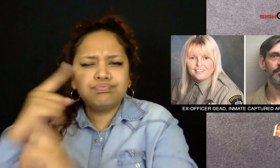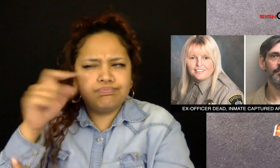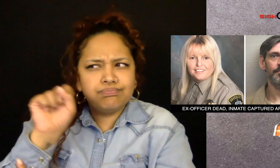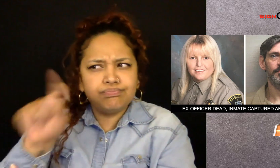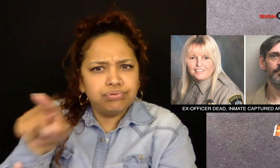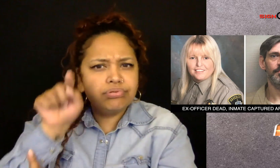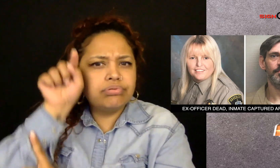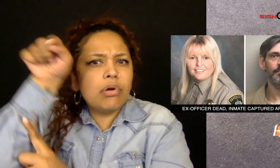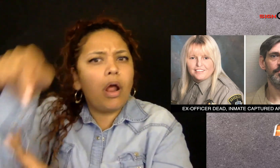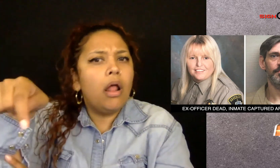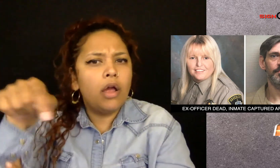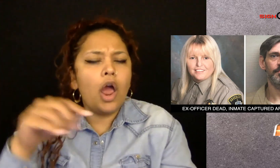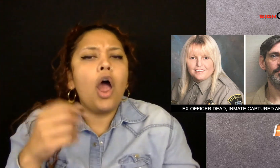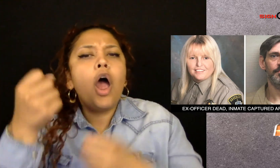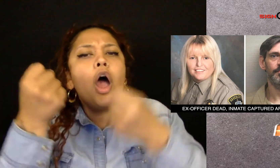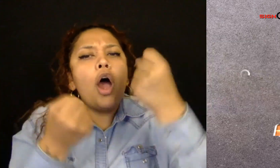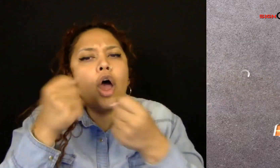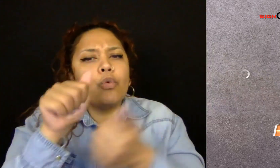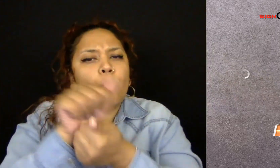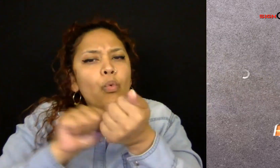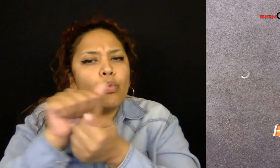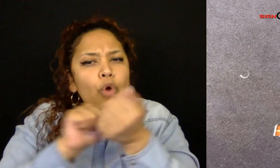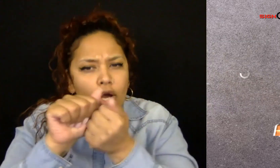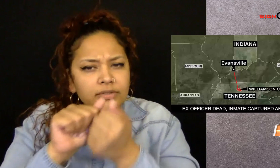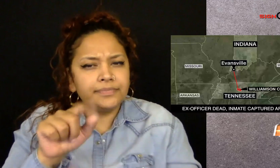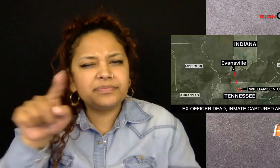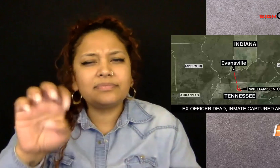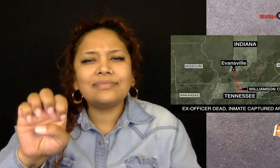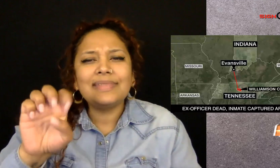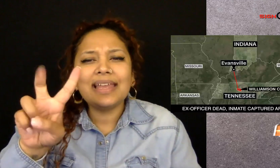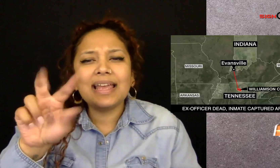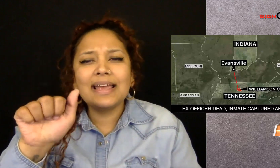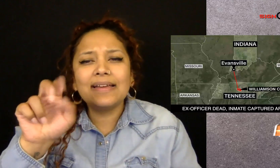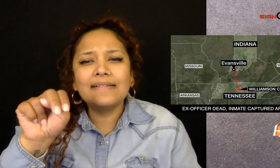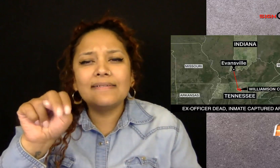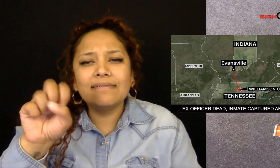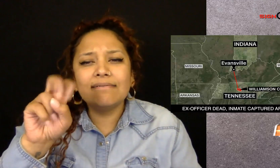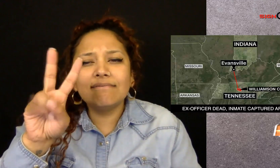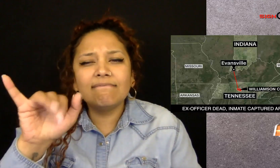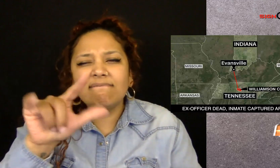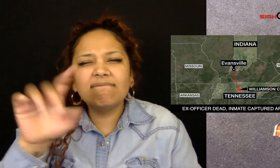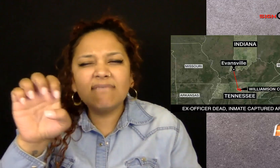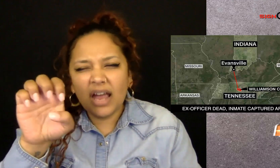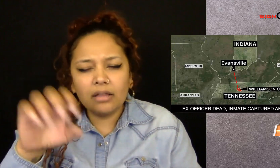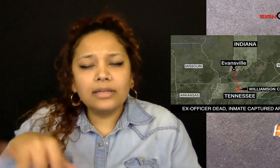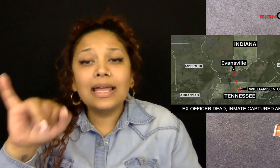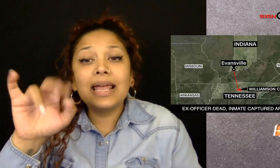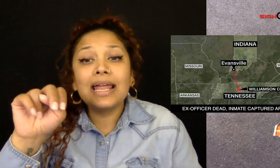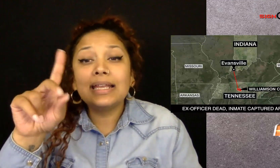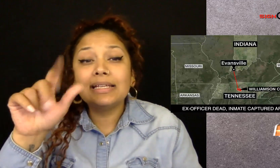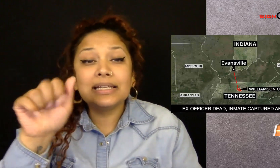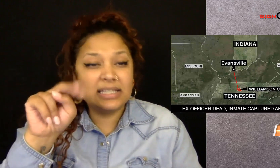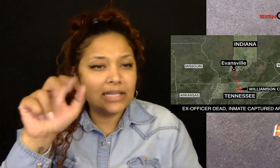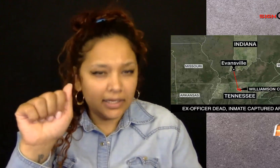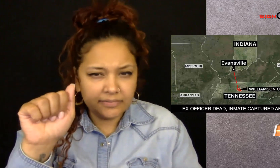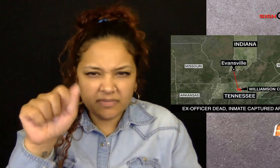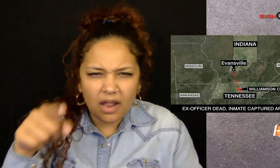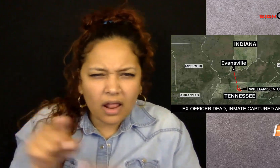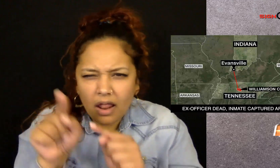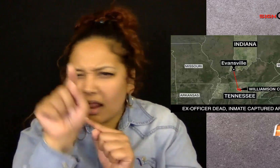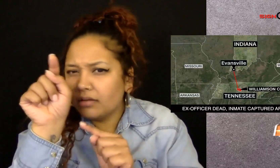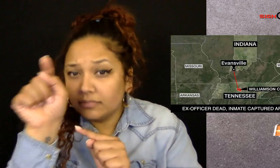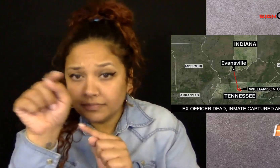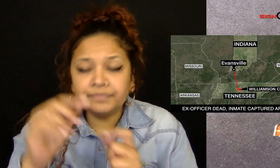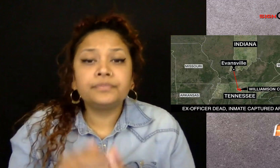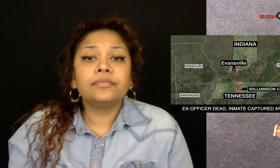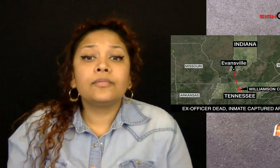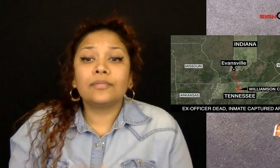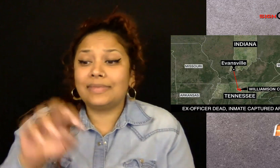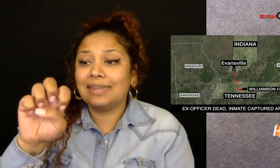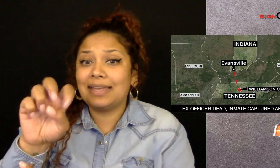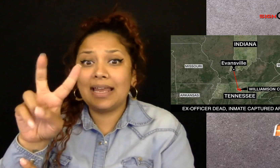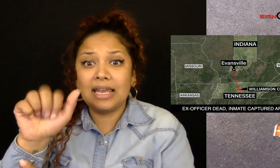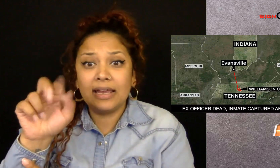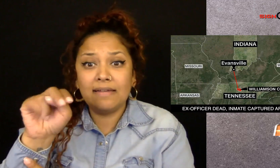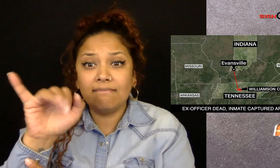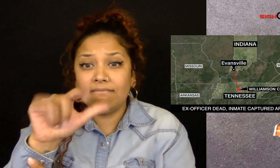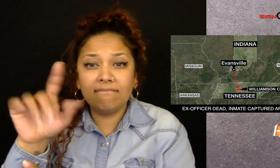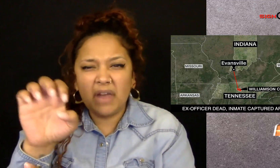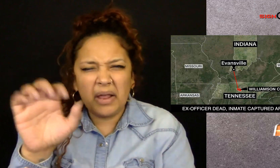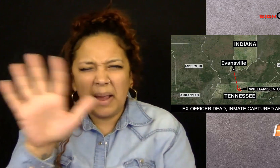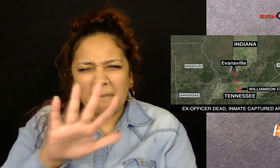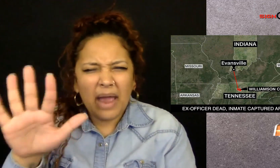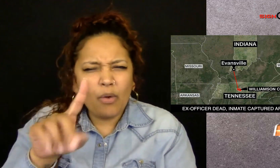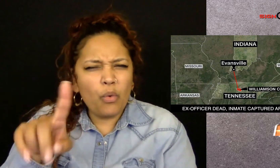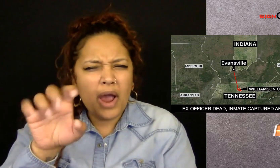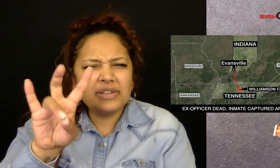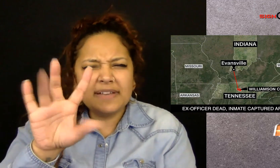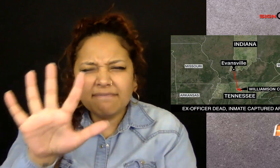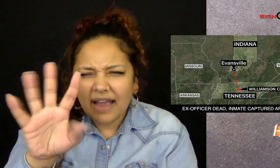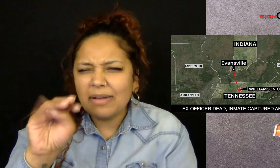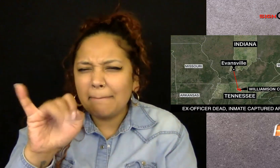truck spotted at a car wash in Evansville Indiana